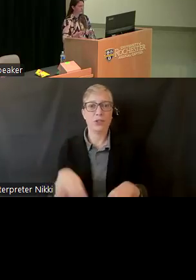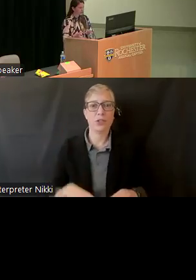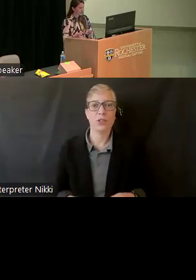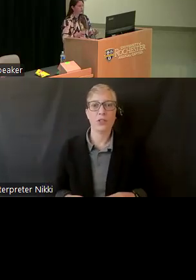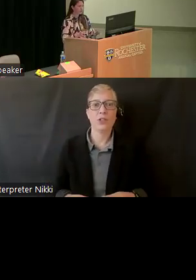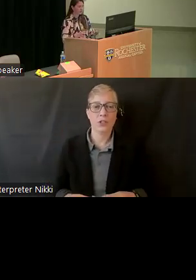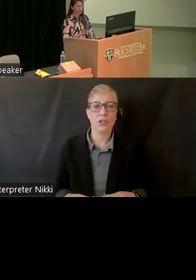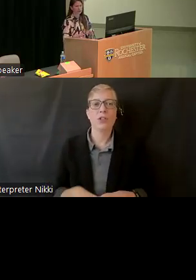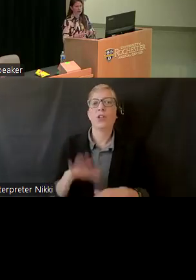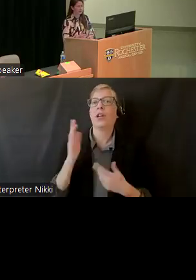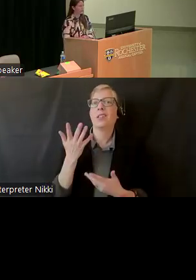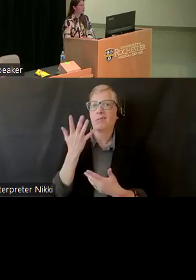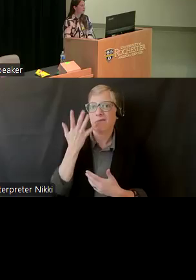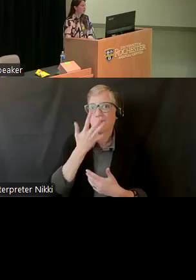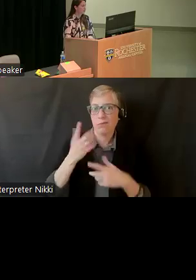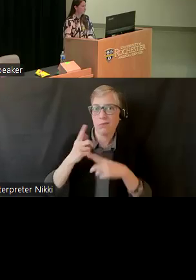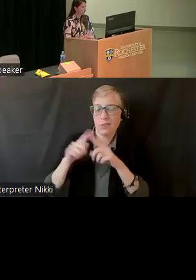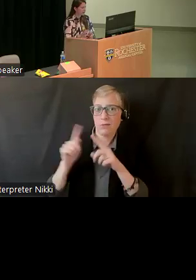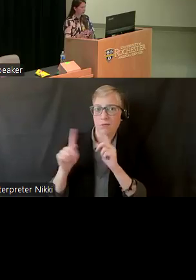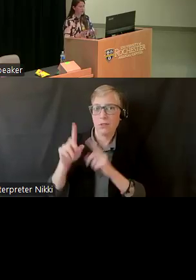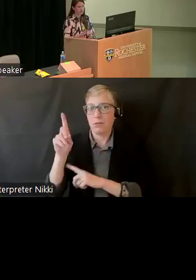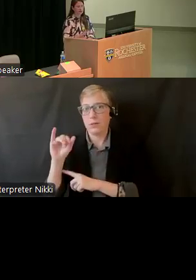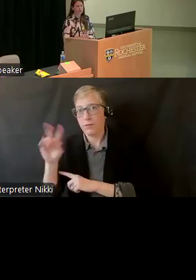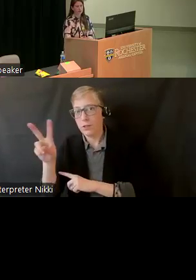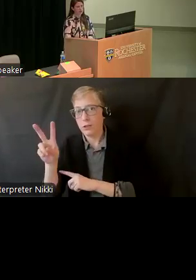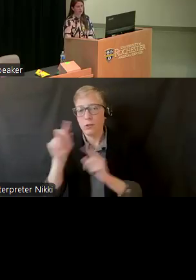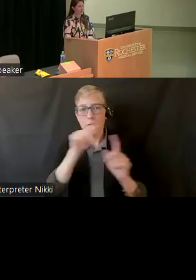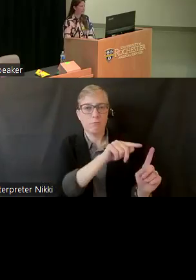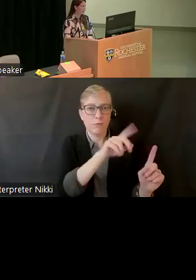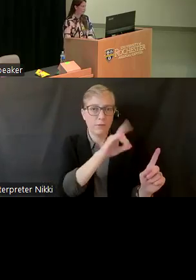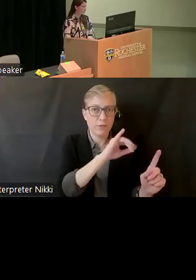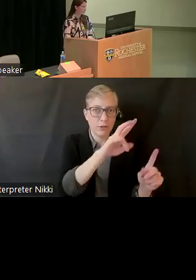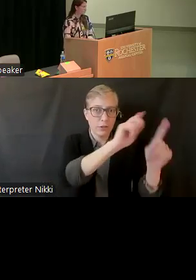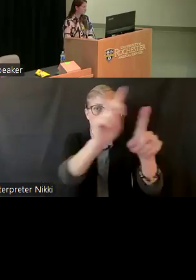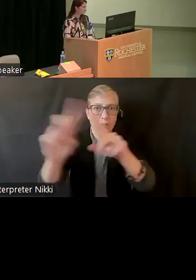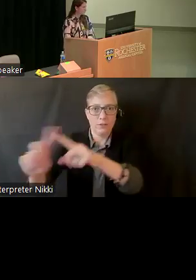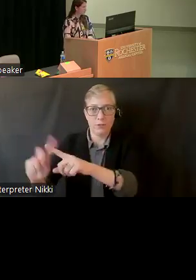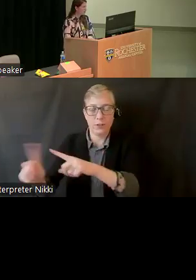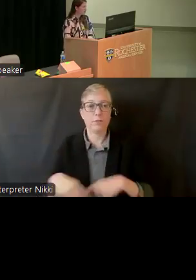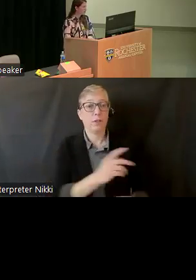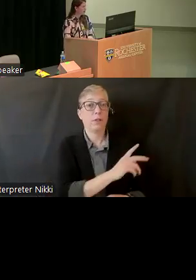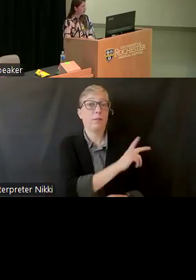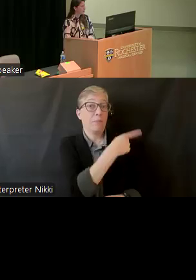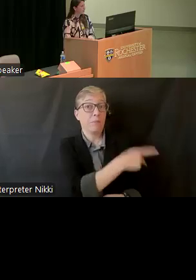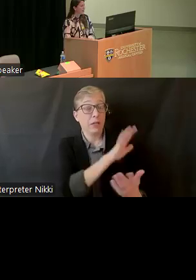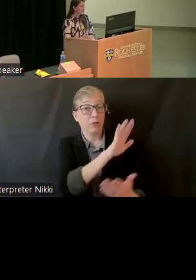division to division and uh between faculty and staff and those that are patient facing um and